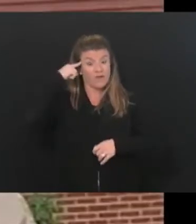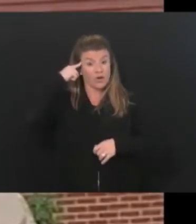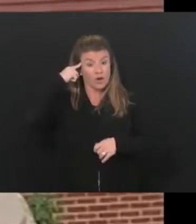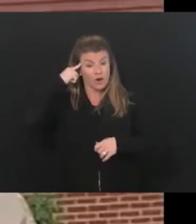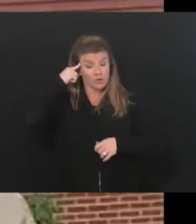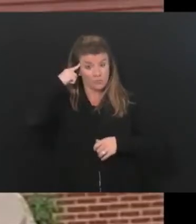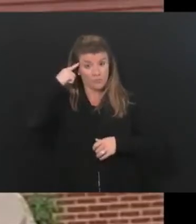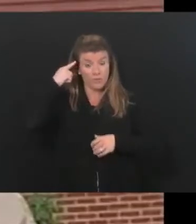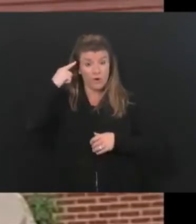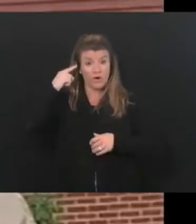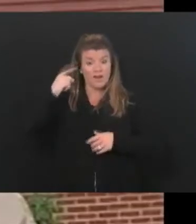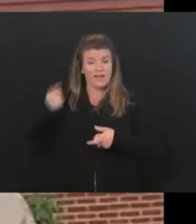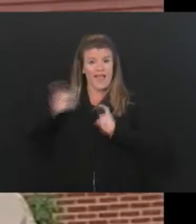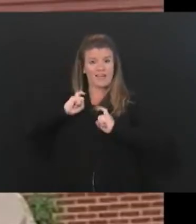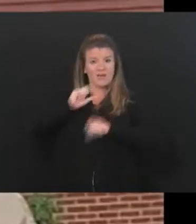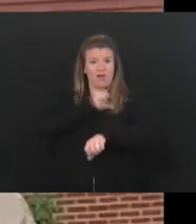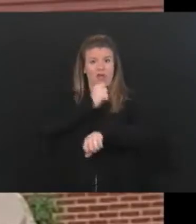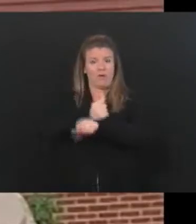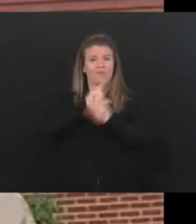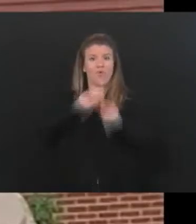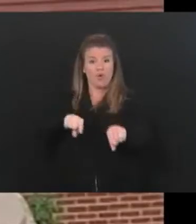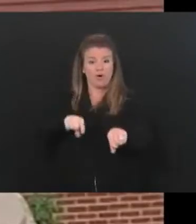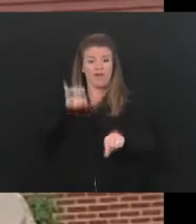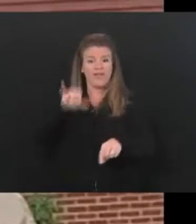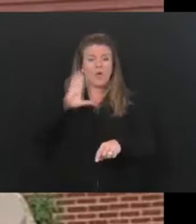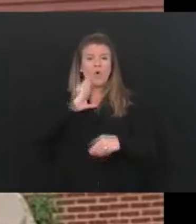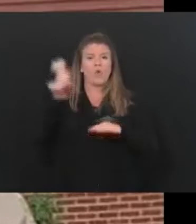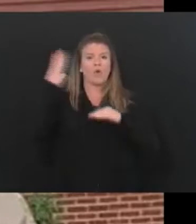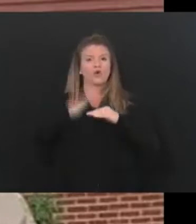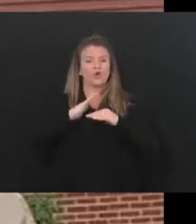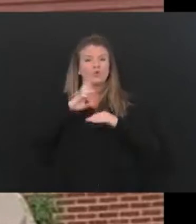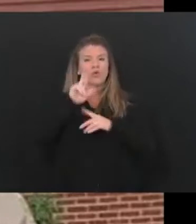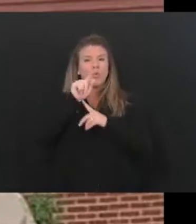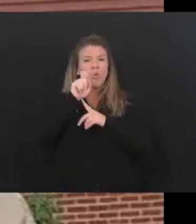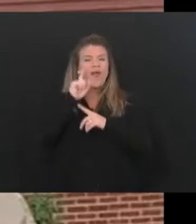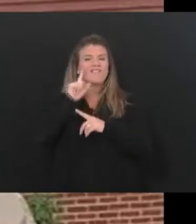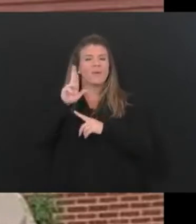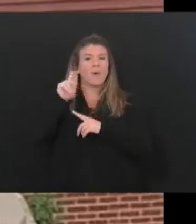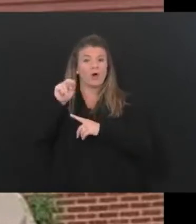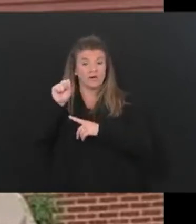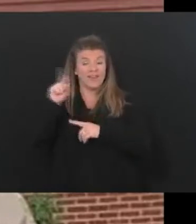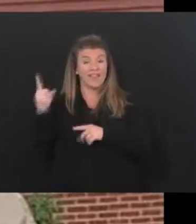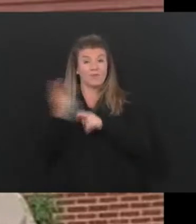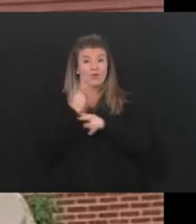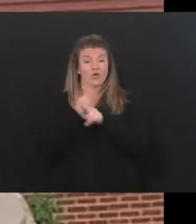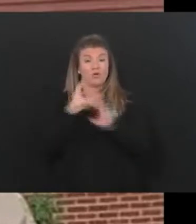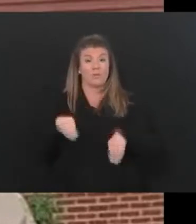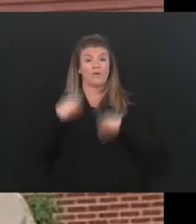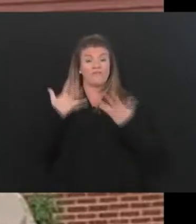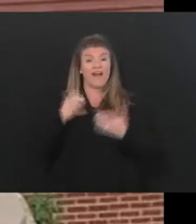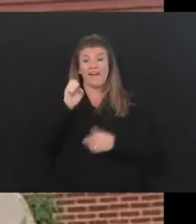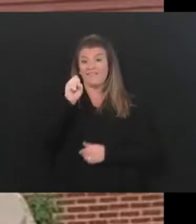AND THESE ARE EXAMPLES OF SUITS THAT THE GOVERNOR AUTHORIZED US EARLY ON TO PURCHASE.